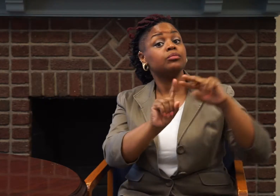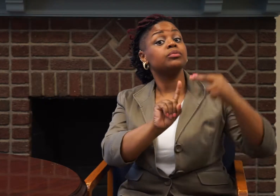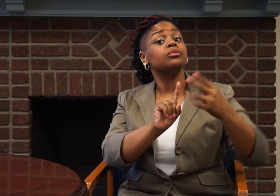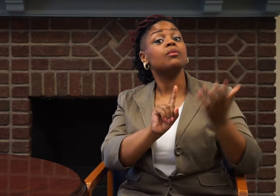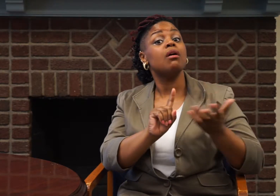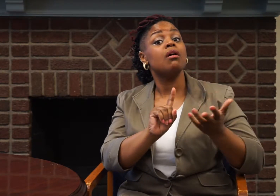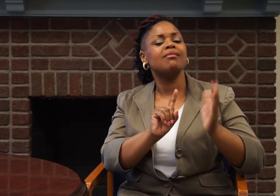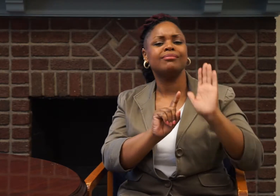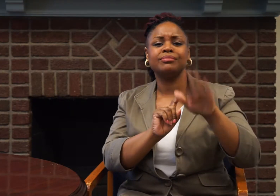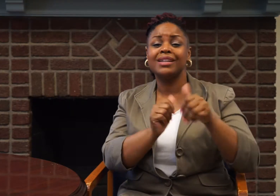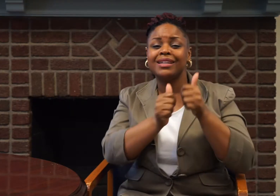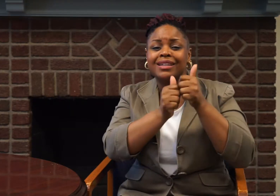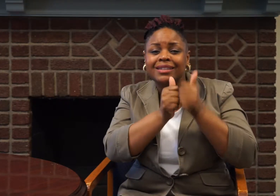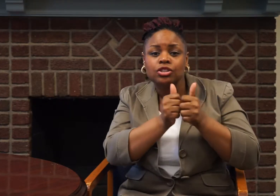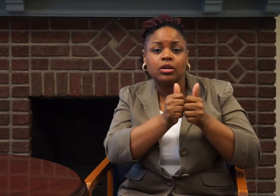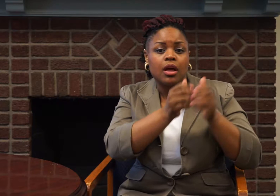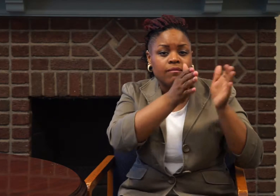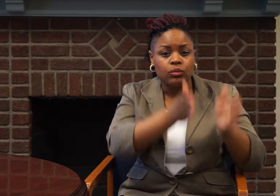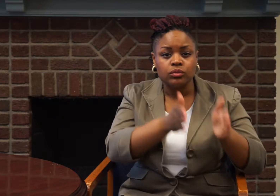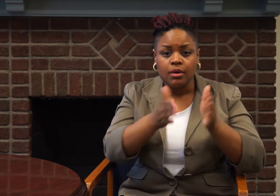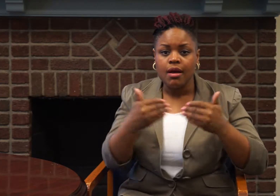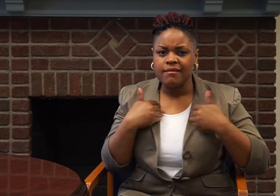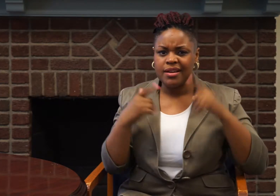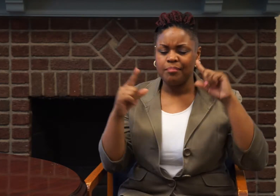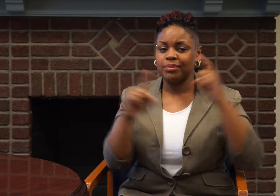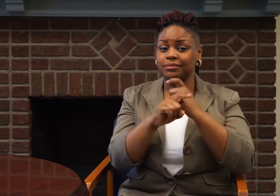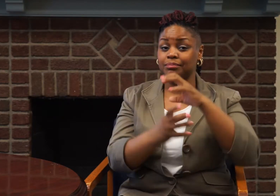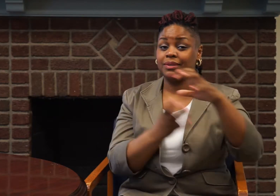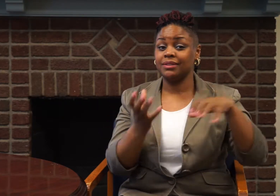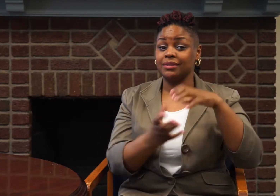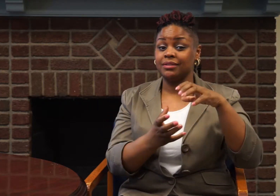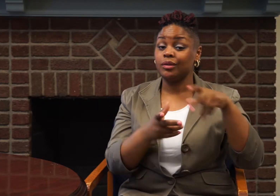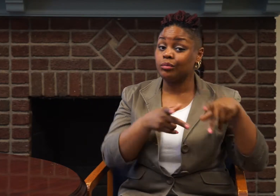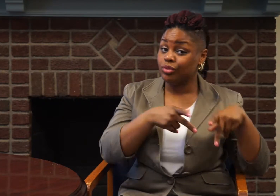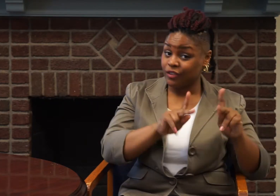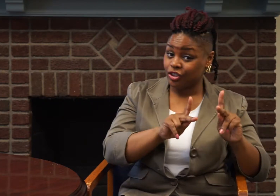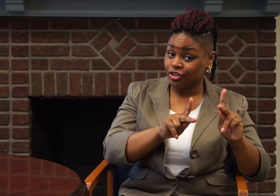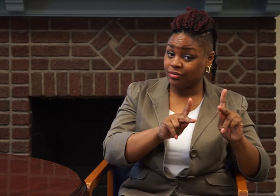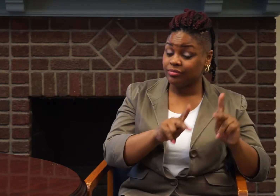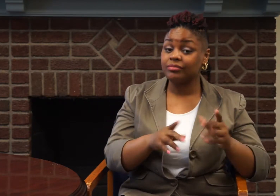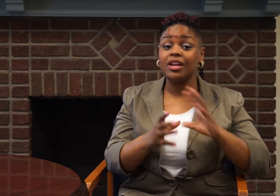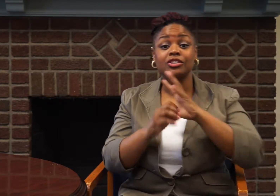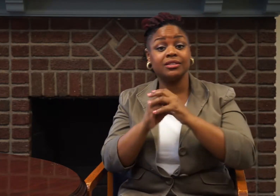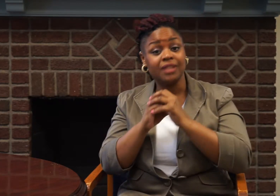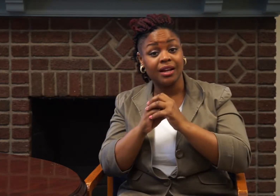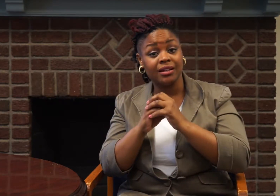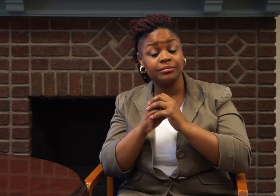The intersectional perspective holds the belief that each individual has a complex mix of privileges.